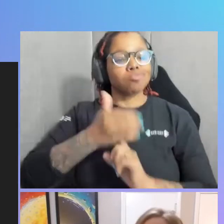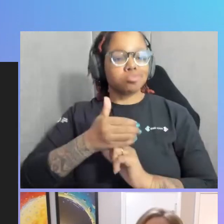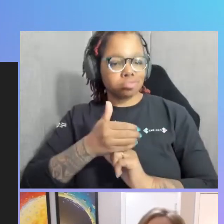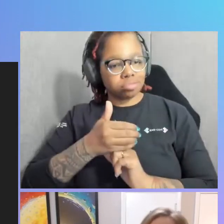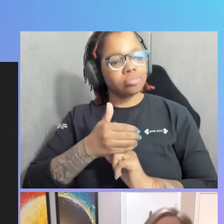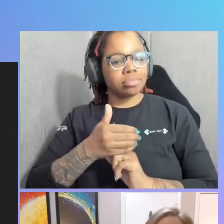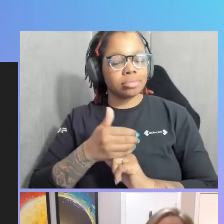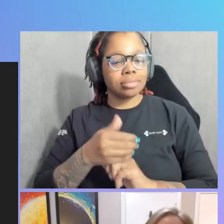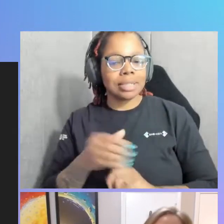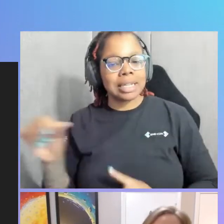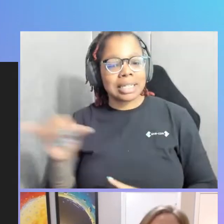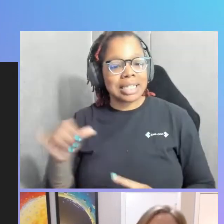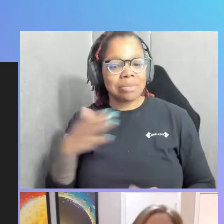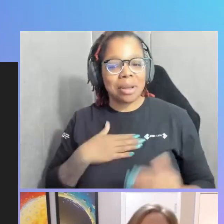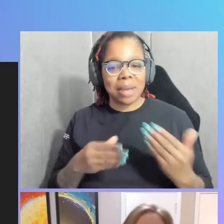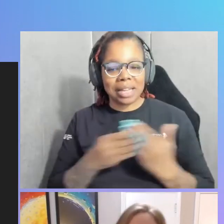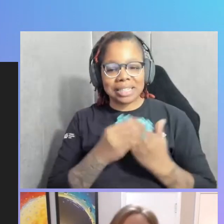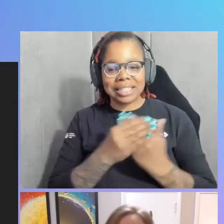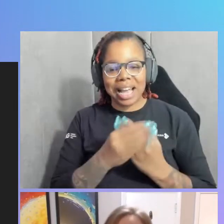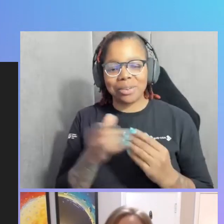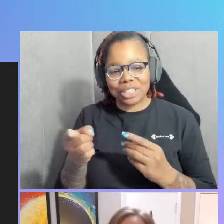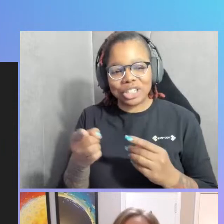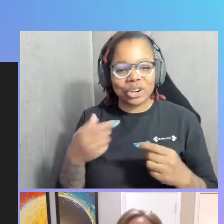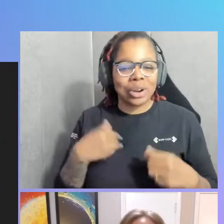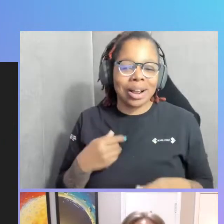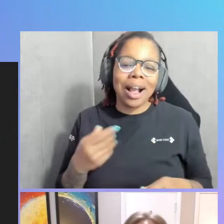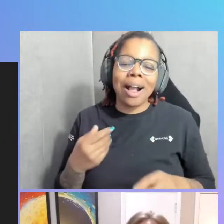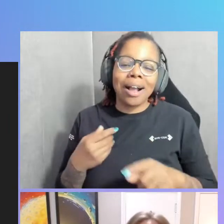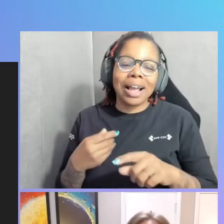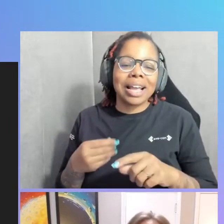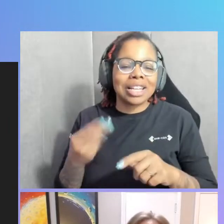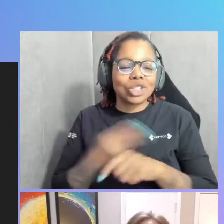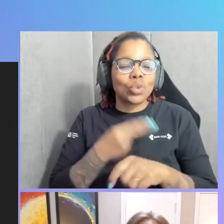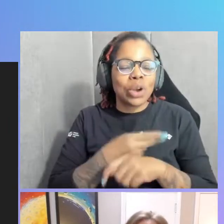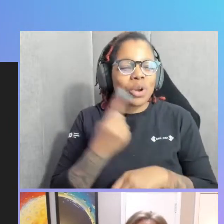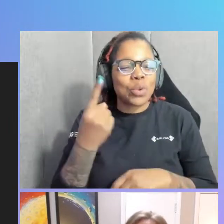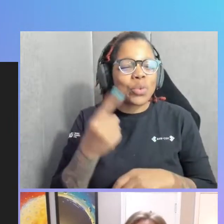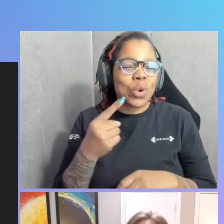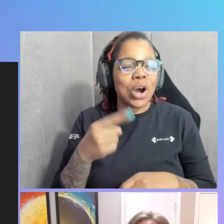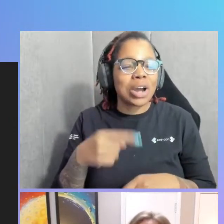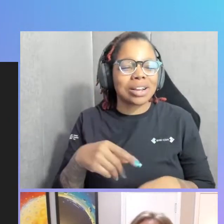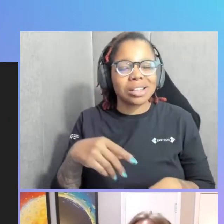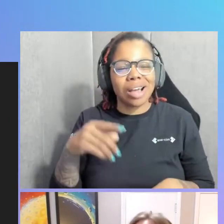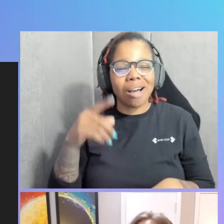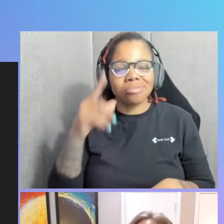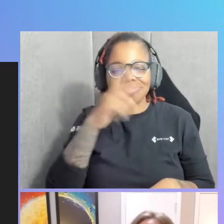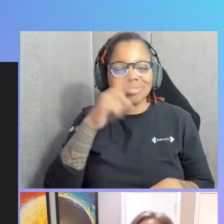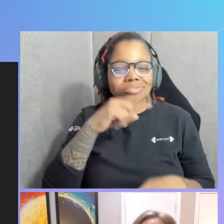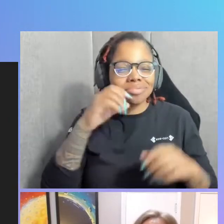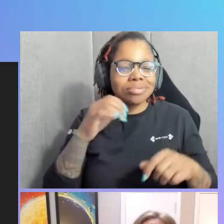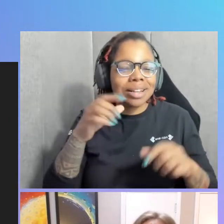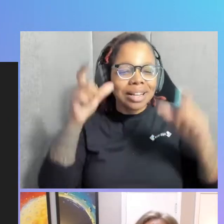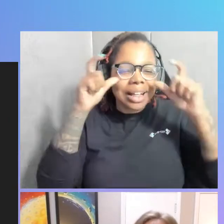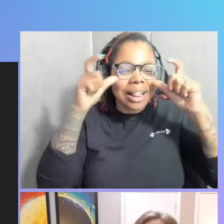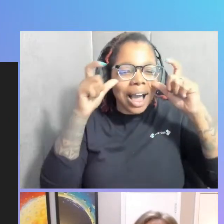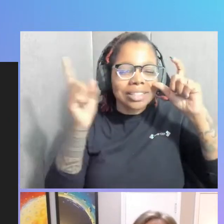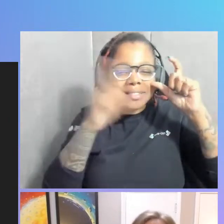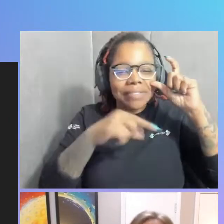illustration. I have here, which is wearing one of those plastic disguise glasses with a fake